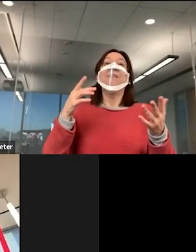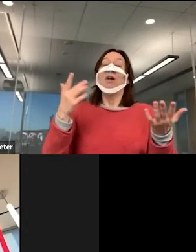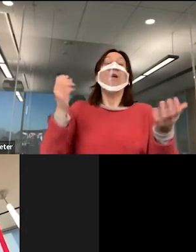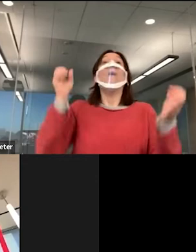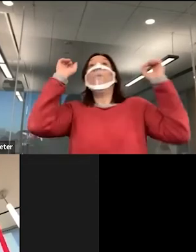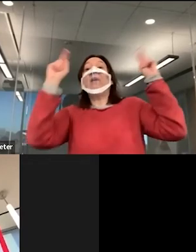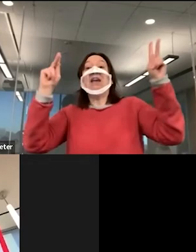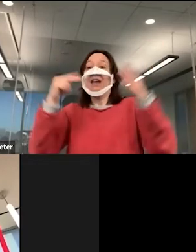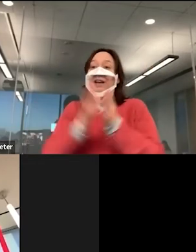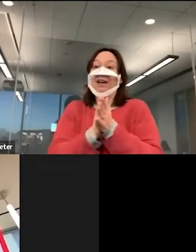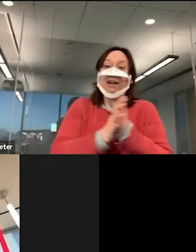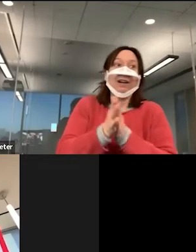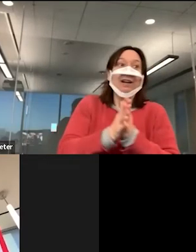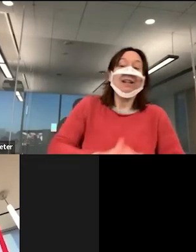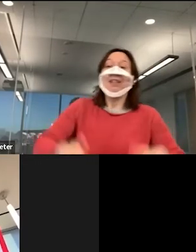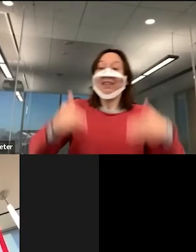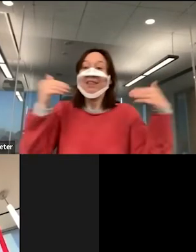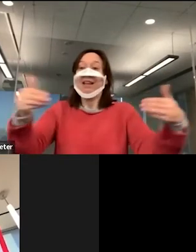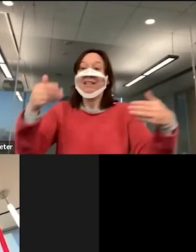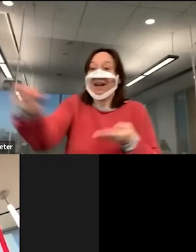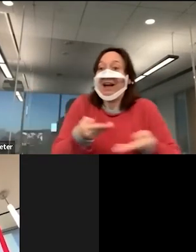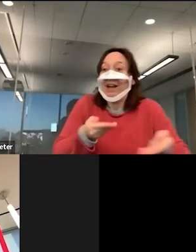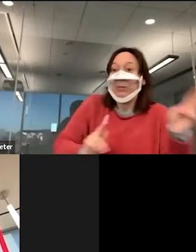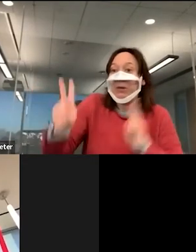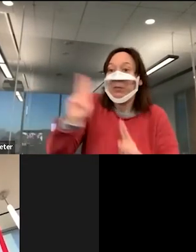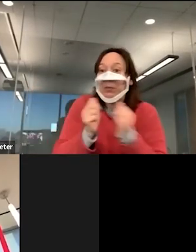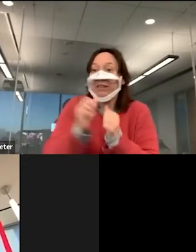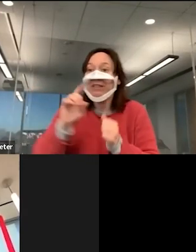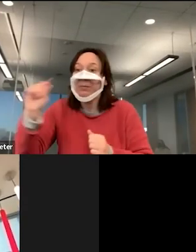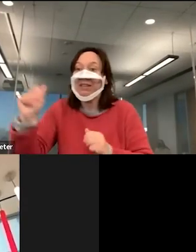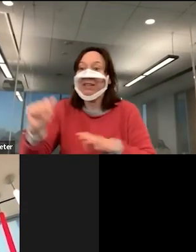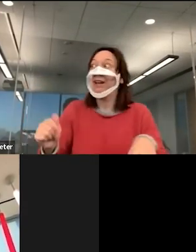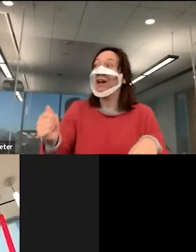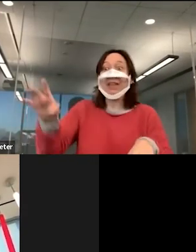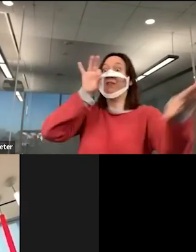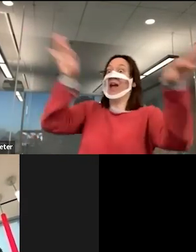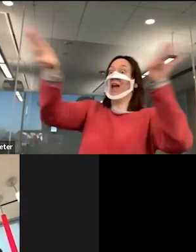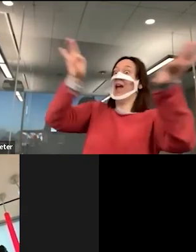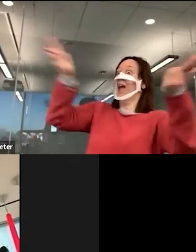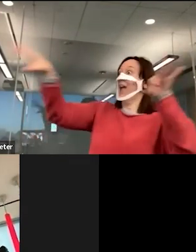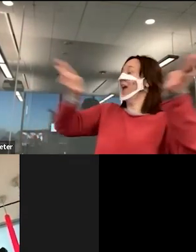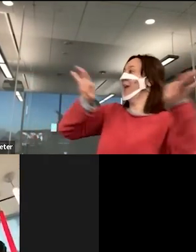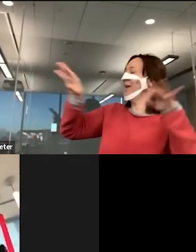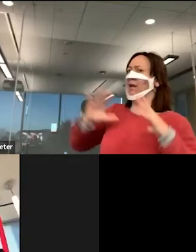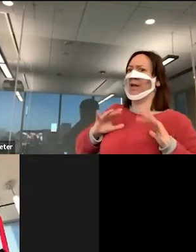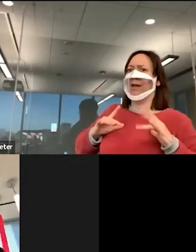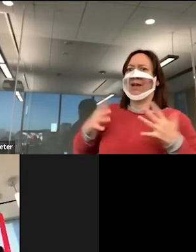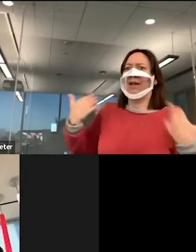could find them and they could hire them and then and the numbers increased dramatically so that's